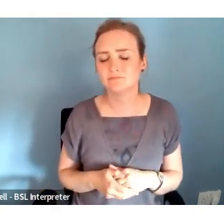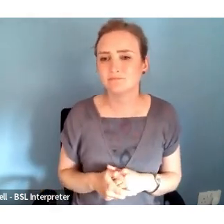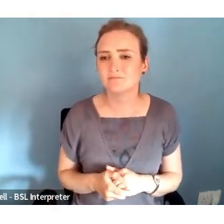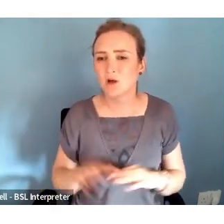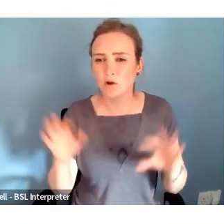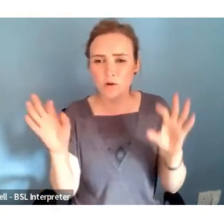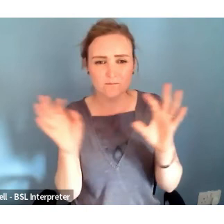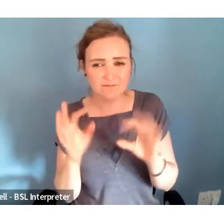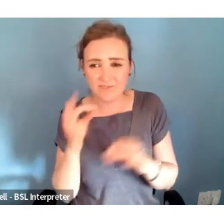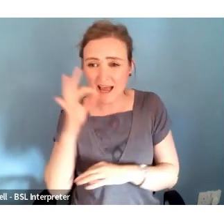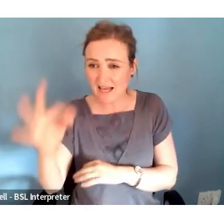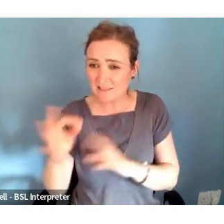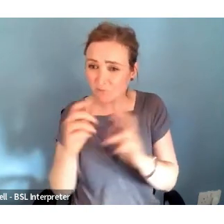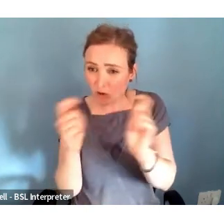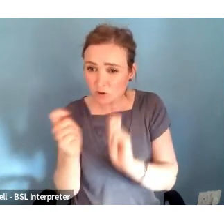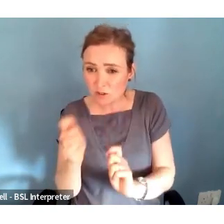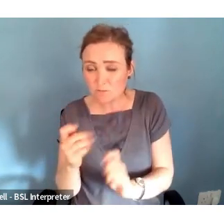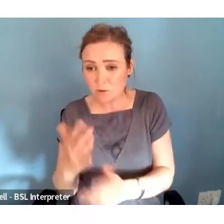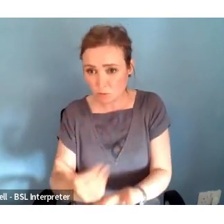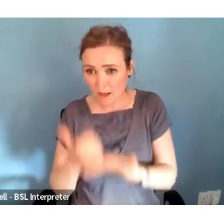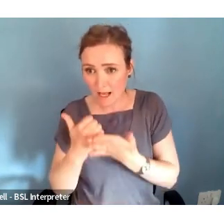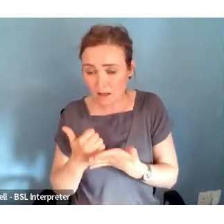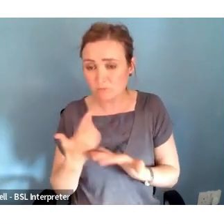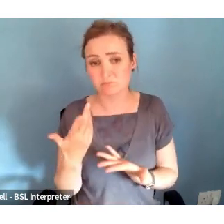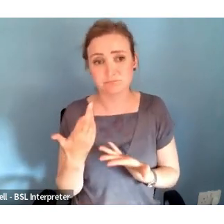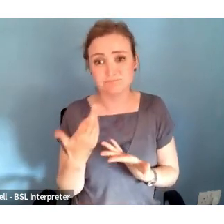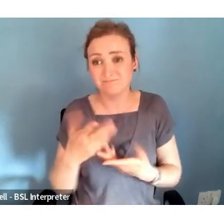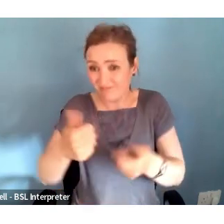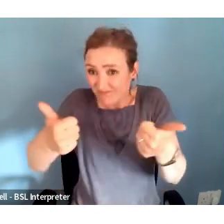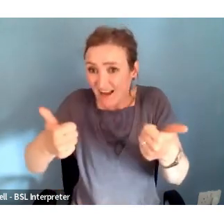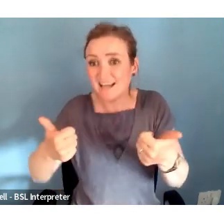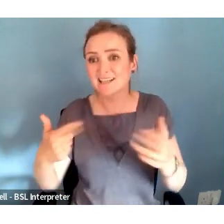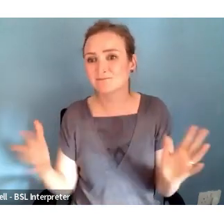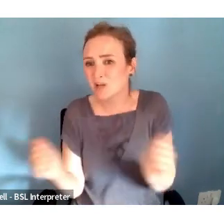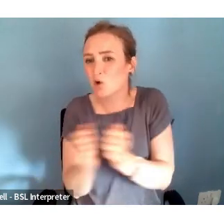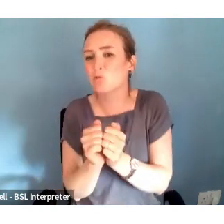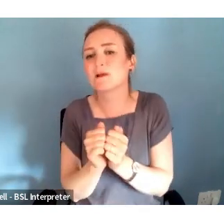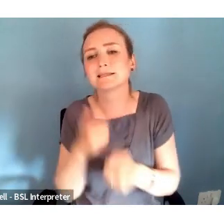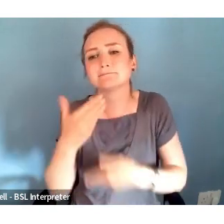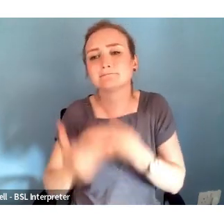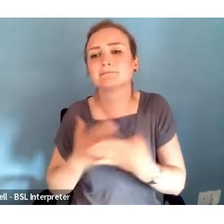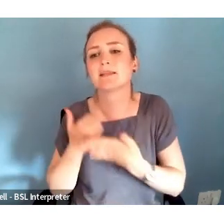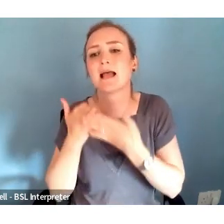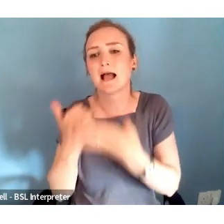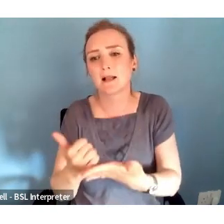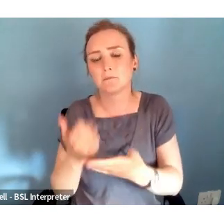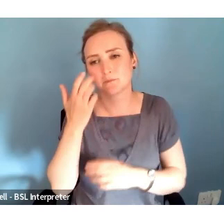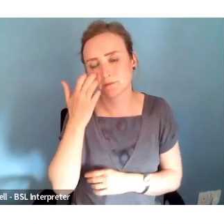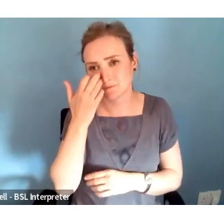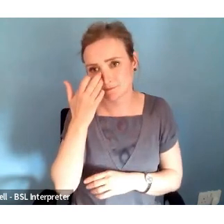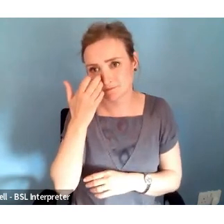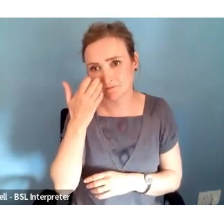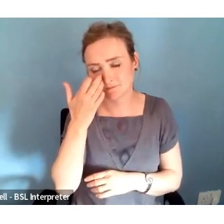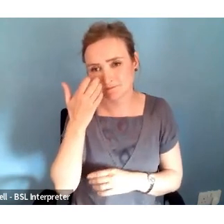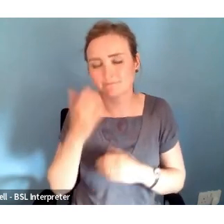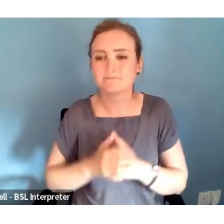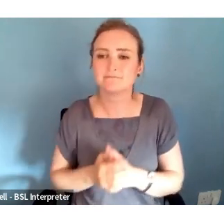bat an eyelid, that would be fine. All of those are powerful when you are trying to attract a demographic that is perhaps